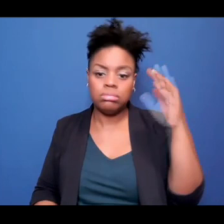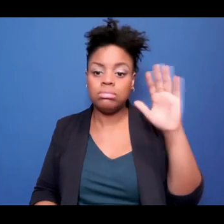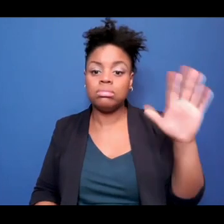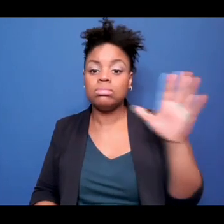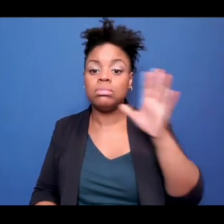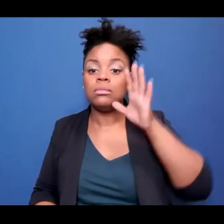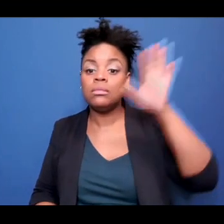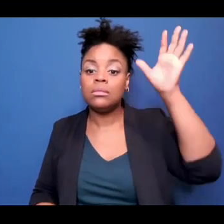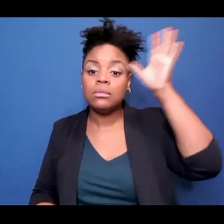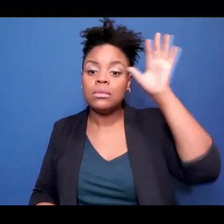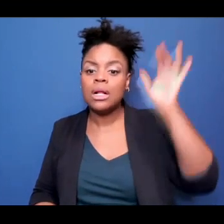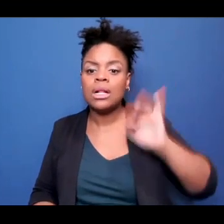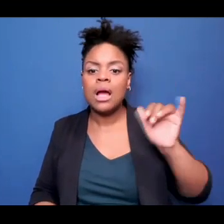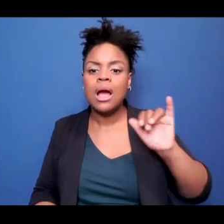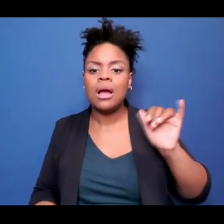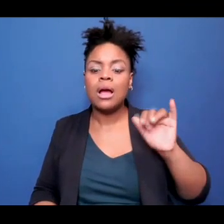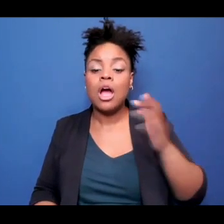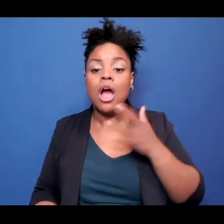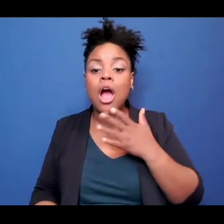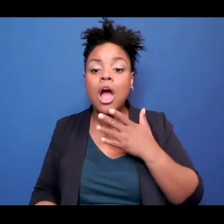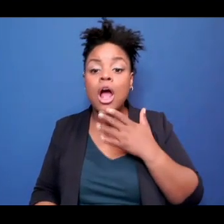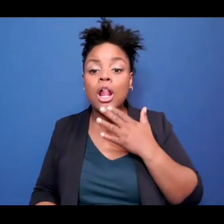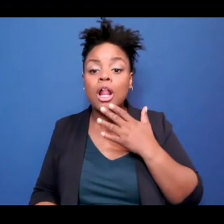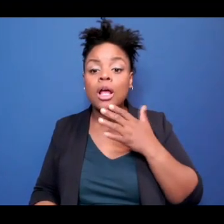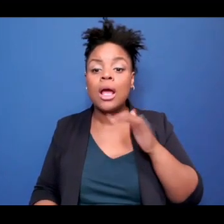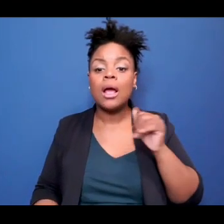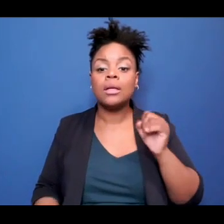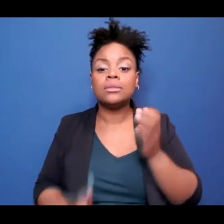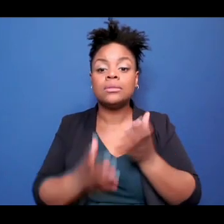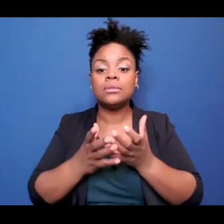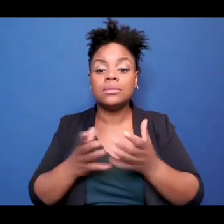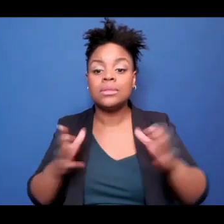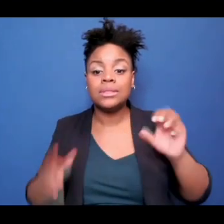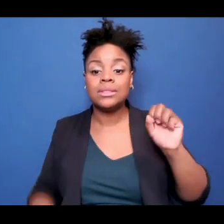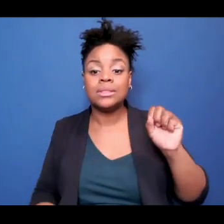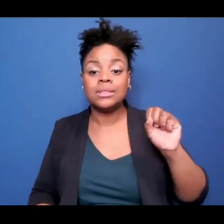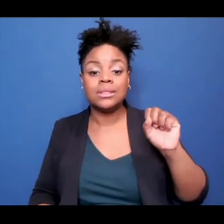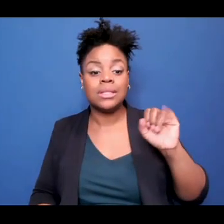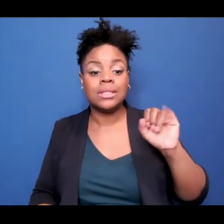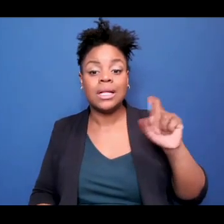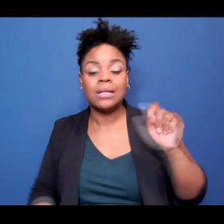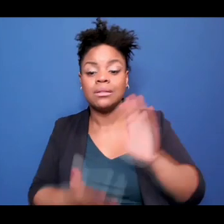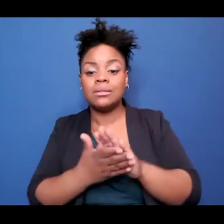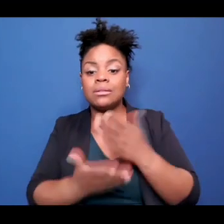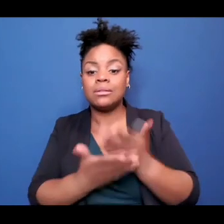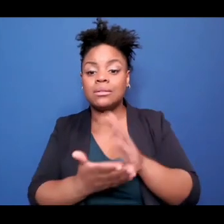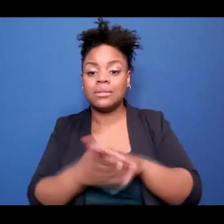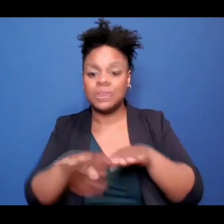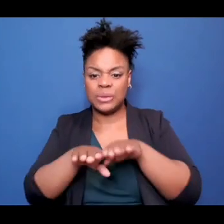RS HE AND HIS PARENTS ARE THE SAME COLOR APPEARS THE IRON SKILLET THAT HIS MOTHER WEELDS